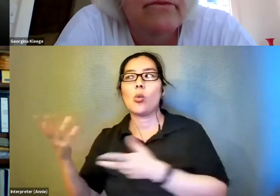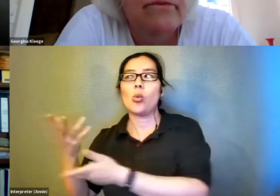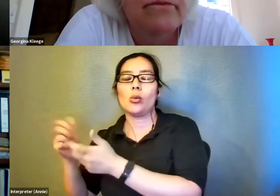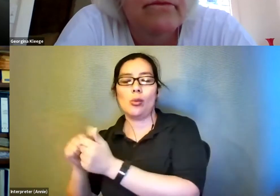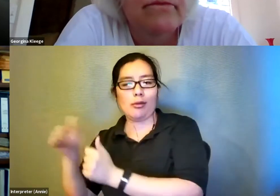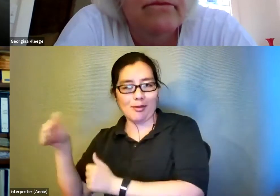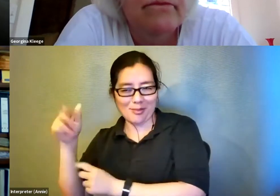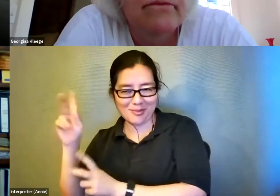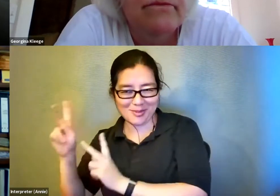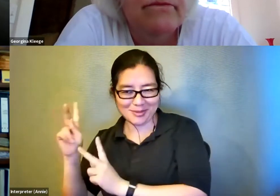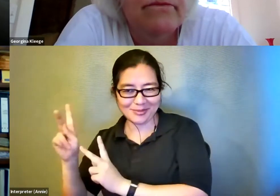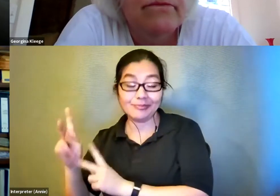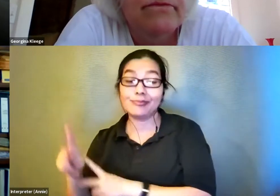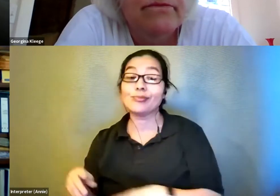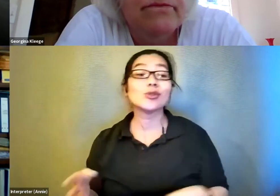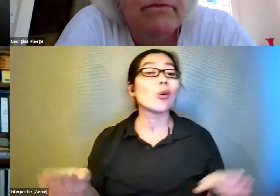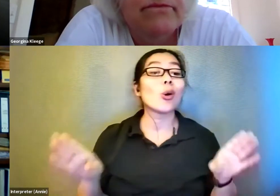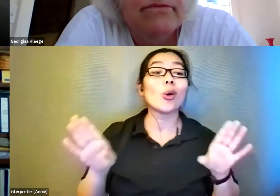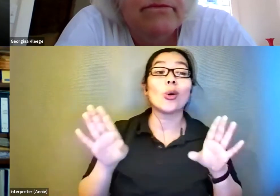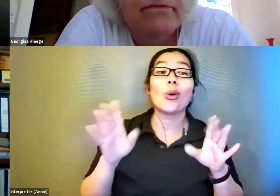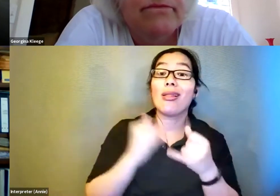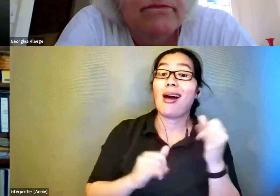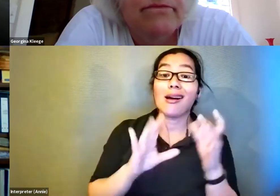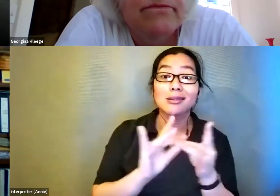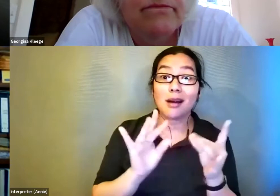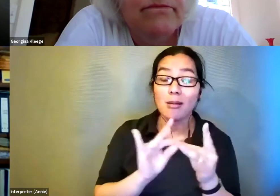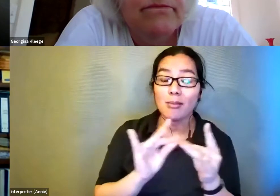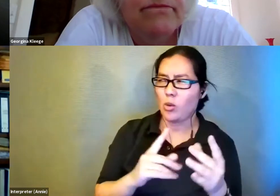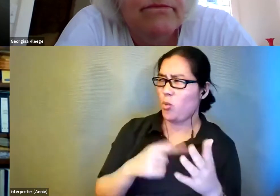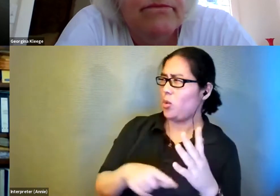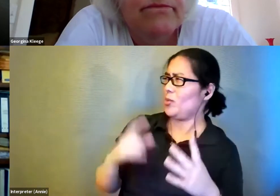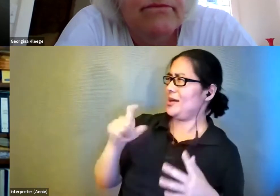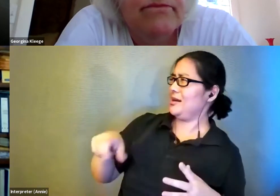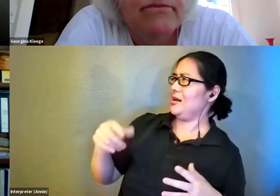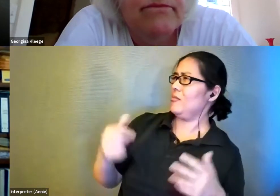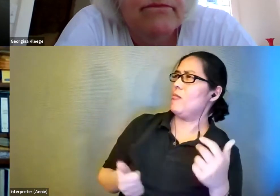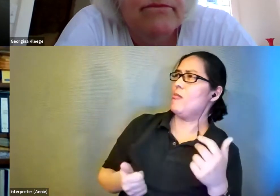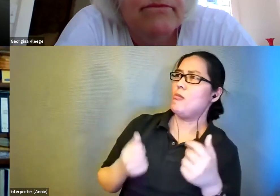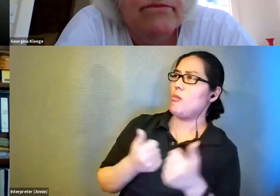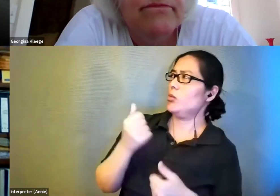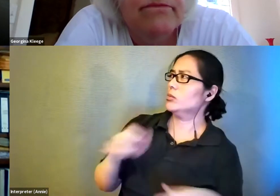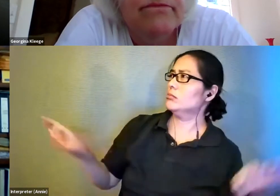just like to conclude with what do we need most? What kind of images do we need most? Do